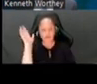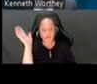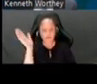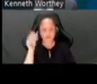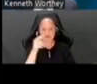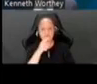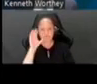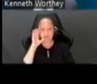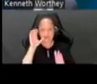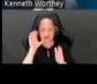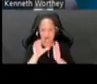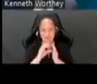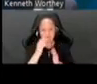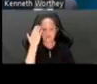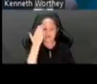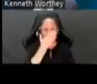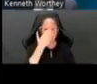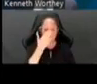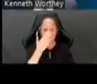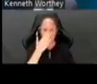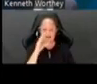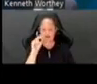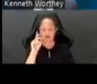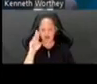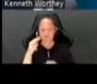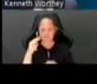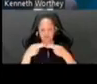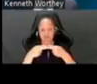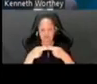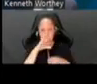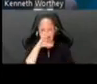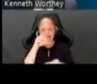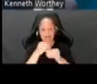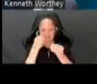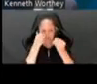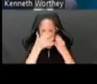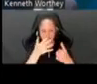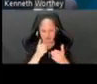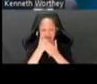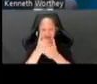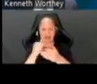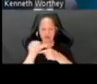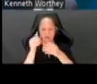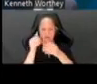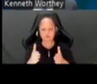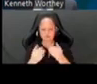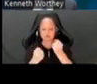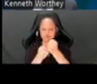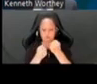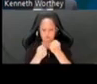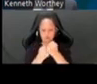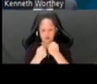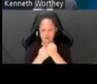of the front cover on this slide includes information to help instructors support participants